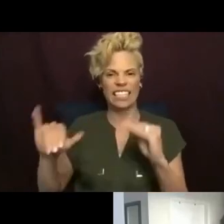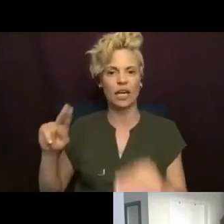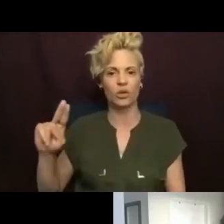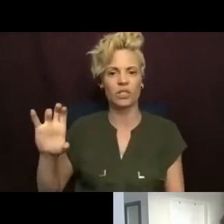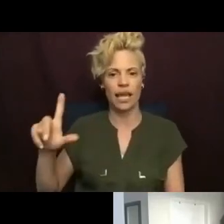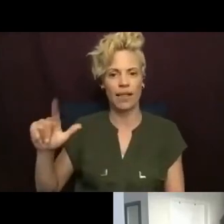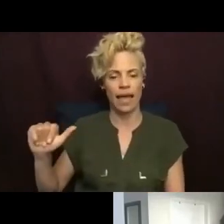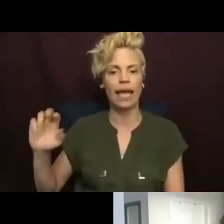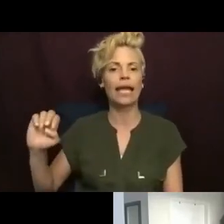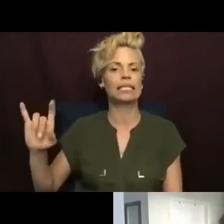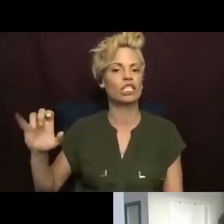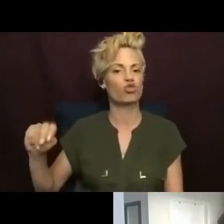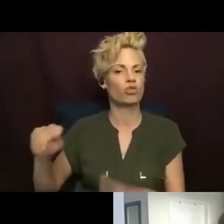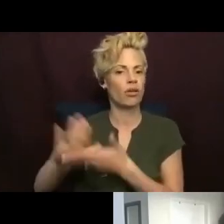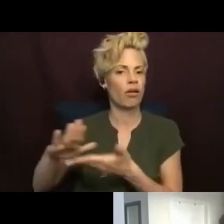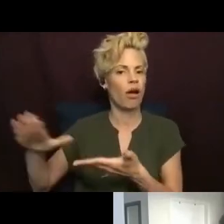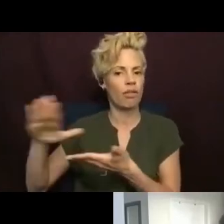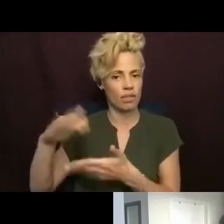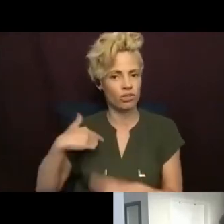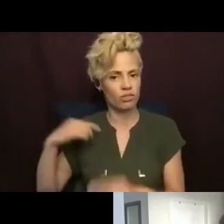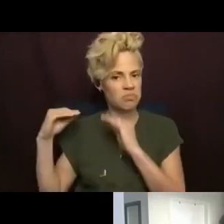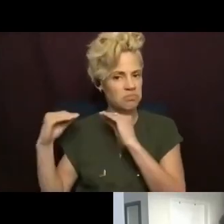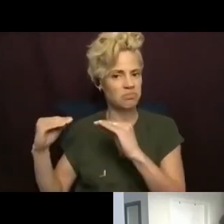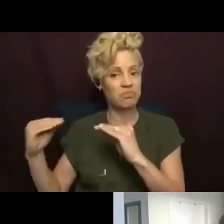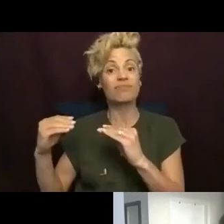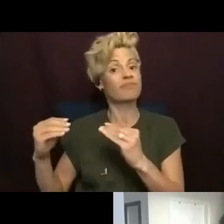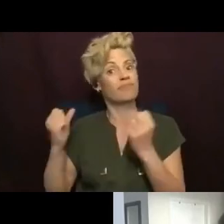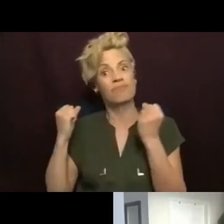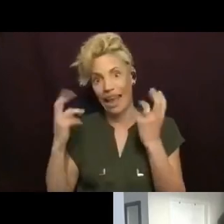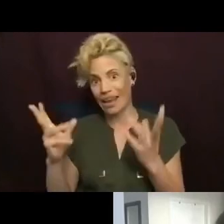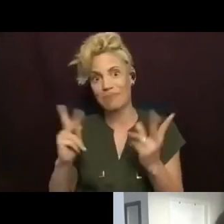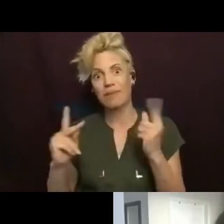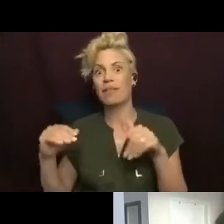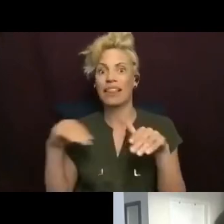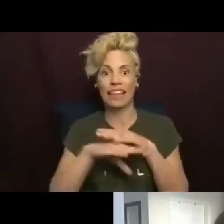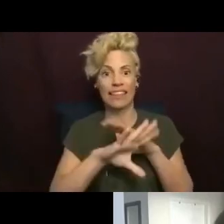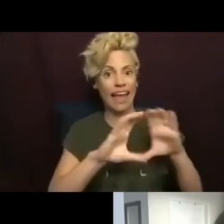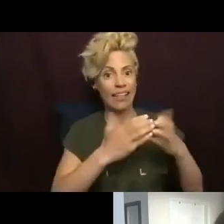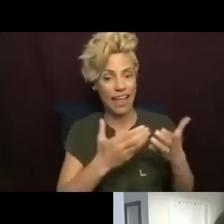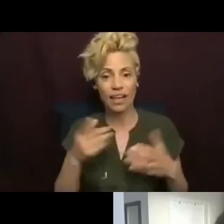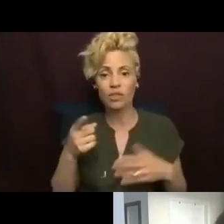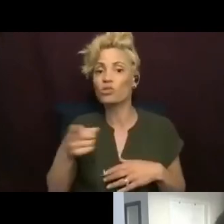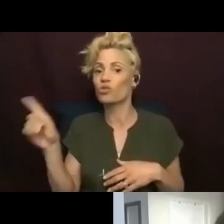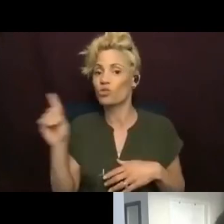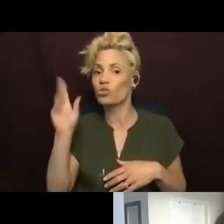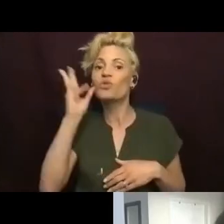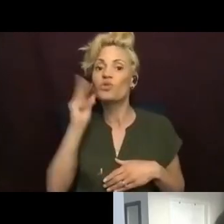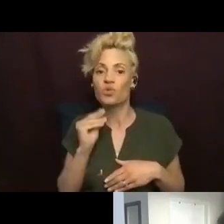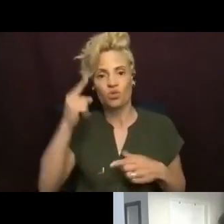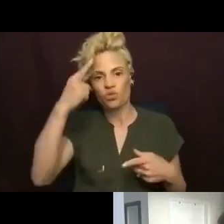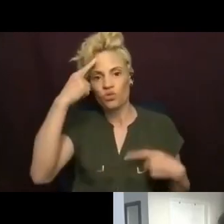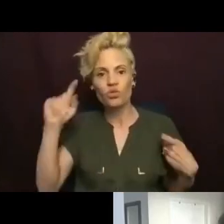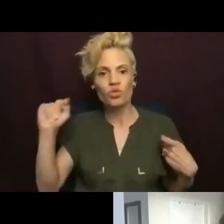And I tend to get a lot of people who've been through trauma or who have disabilities,